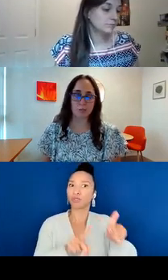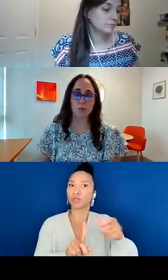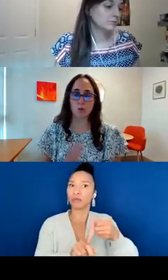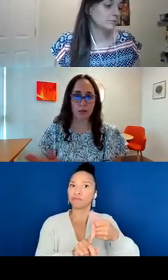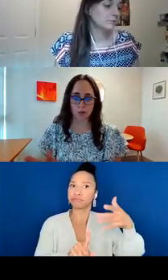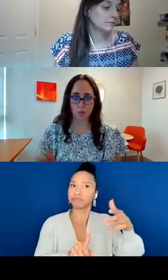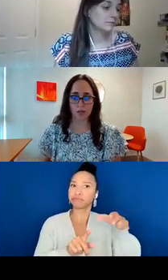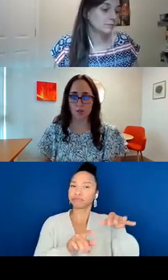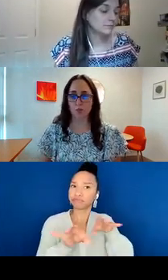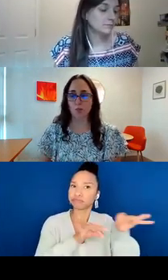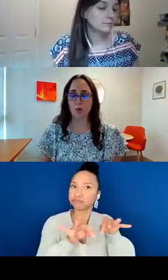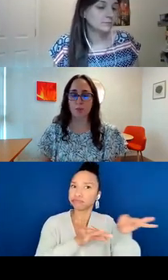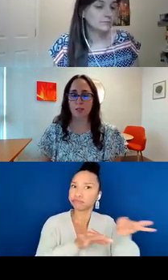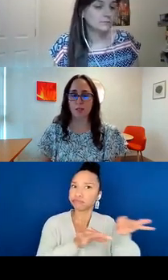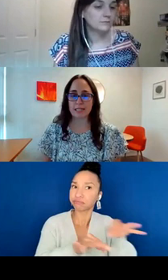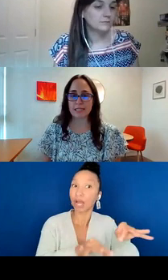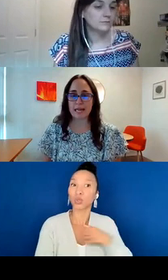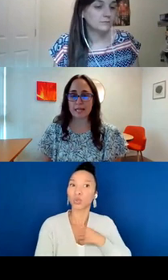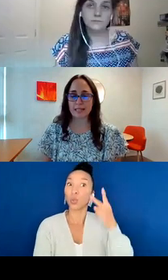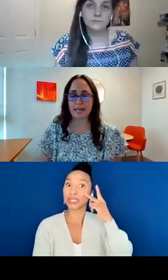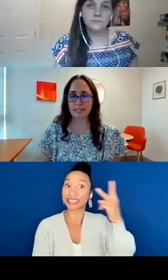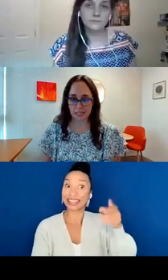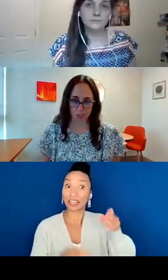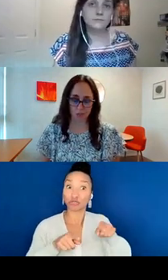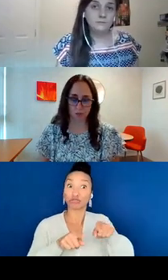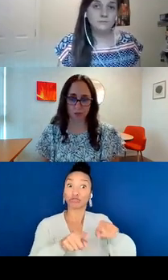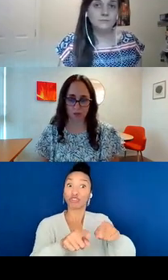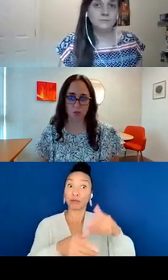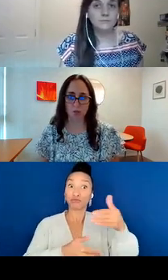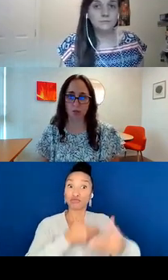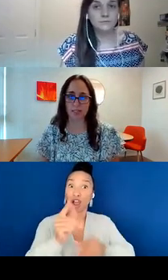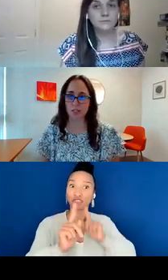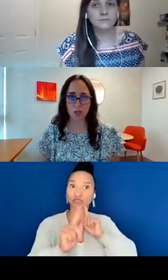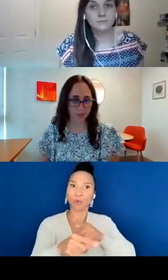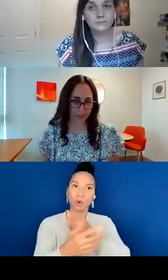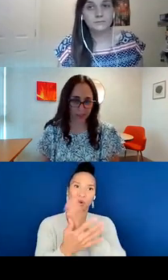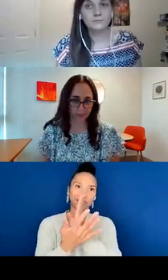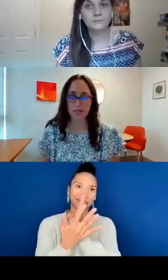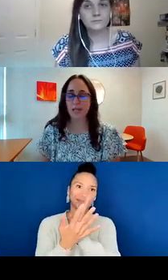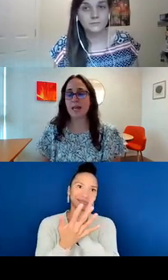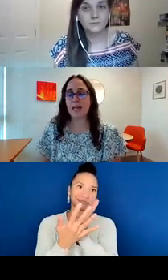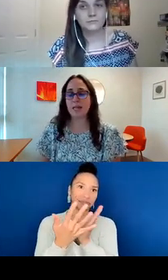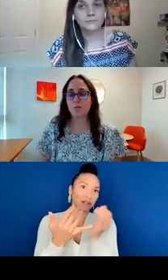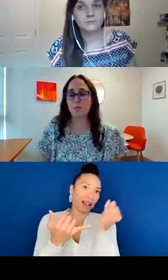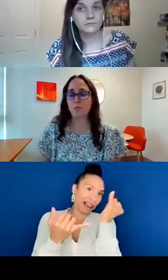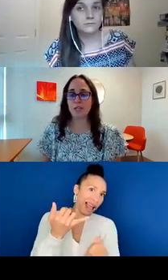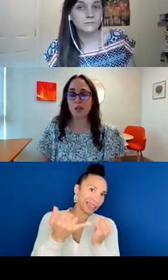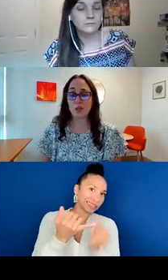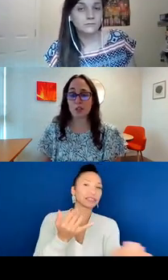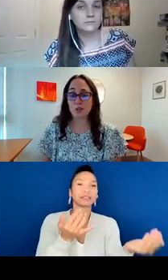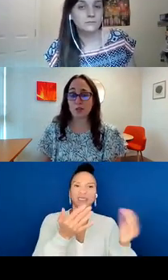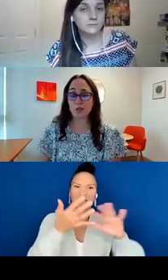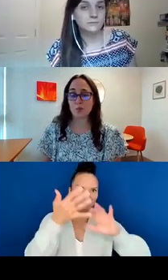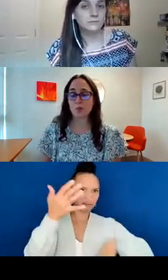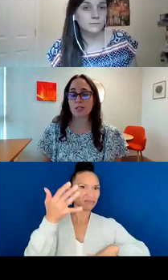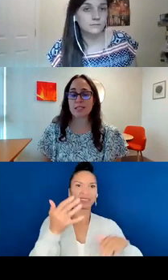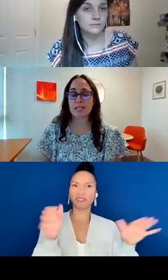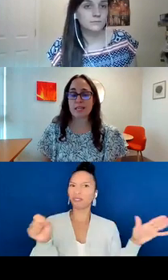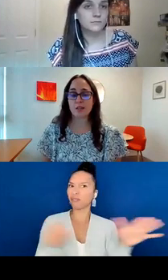are really throughout the progress report, but there is that last section of the progress report that's all narrative. And we encourage you to use words